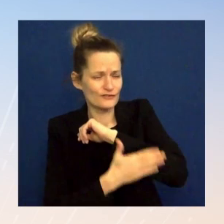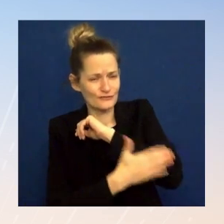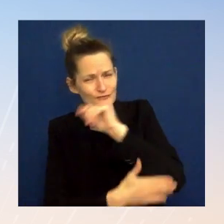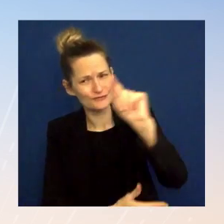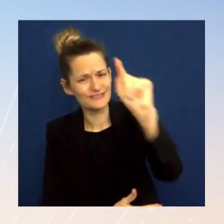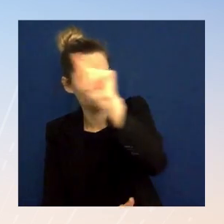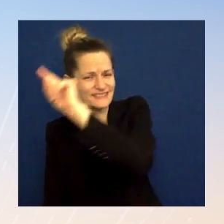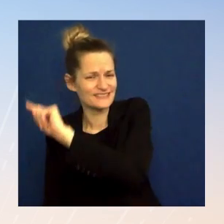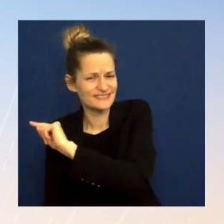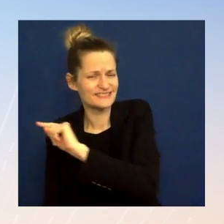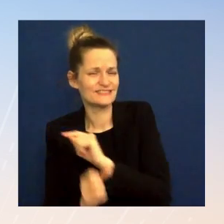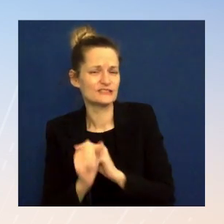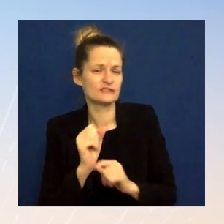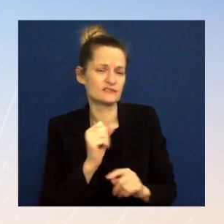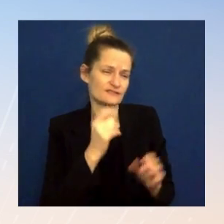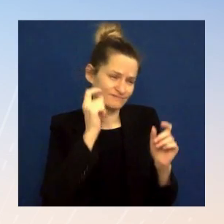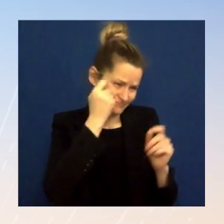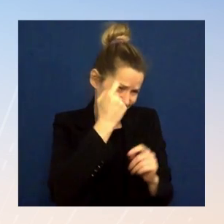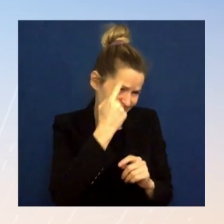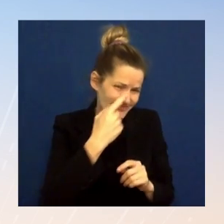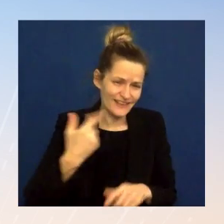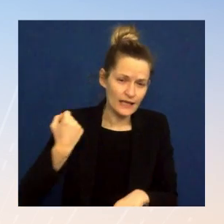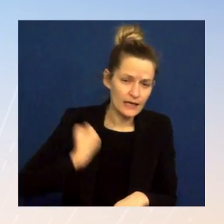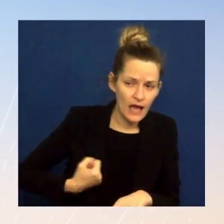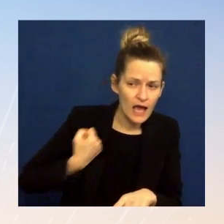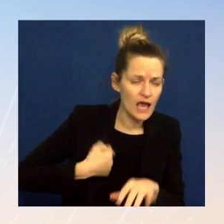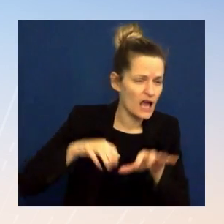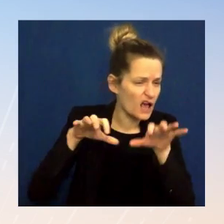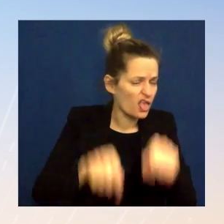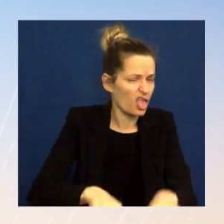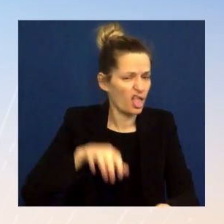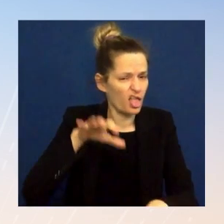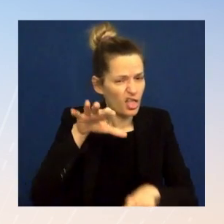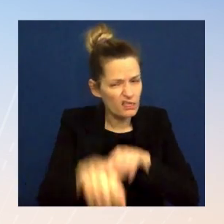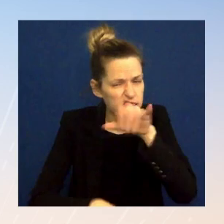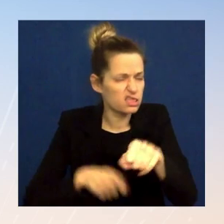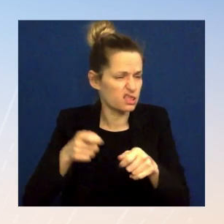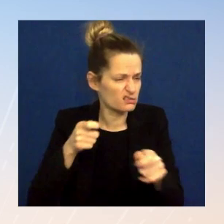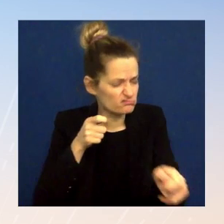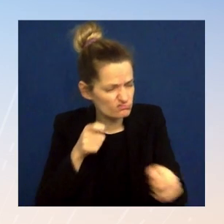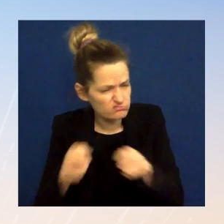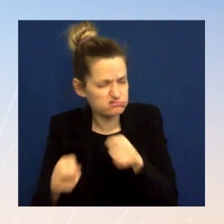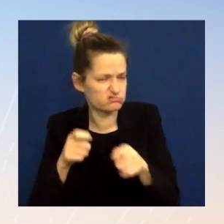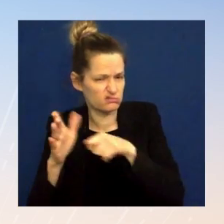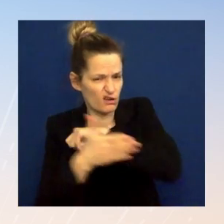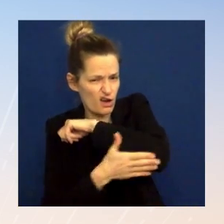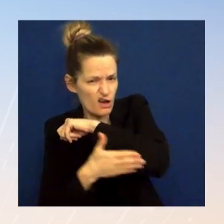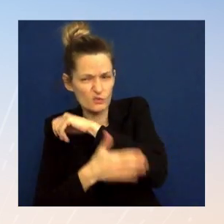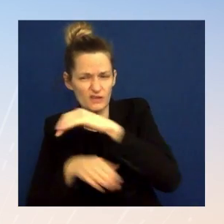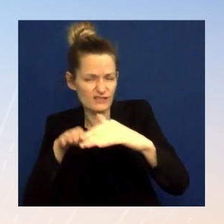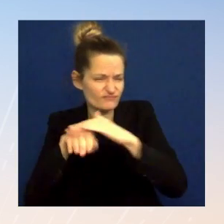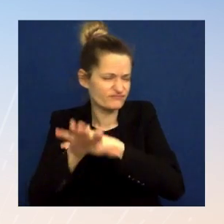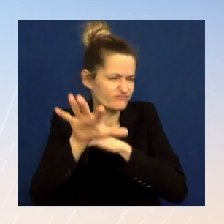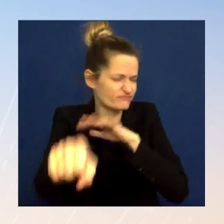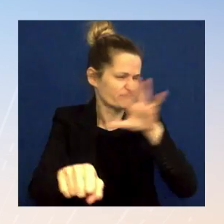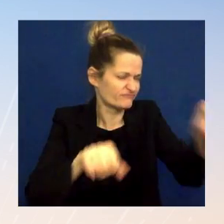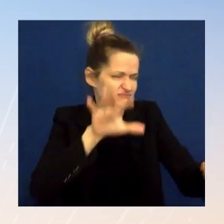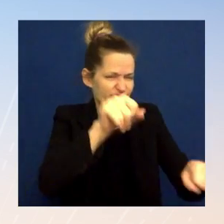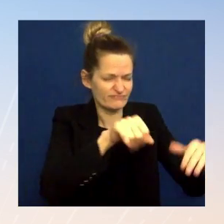into the political and economic and physical space of Haiti. As it relates to ensuring that Haiti is getting the kinds